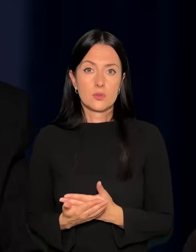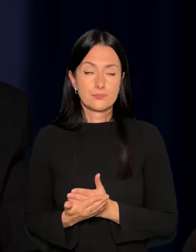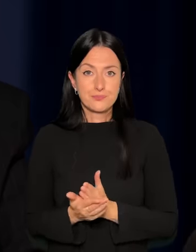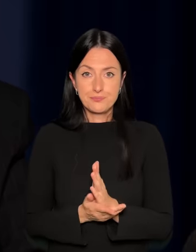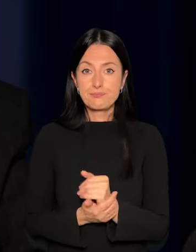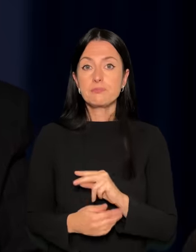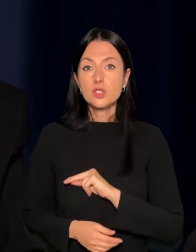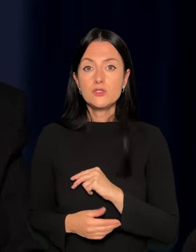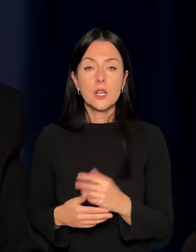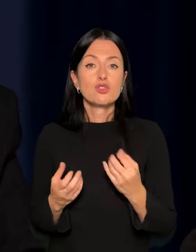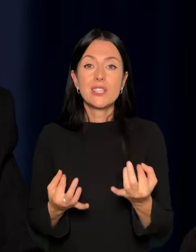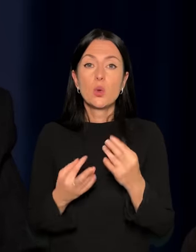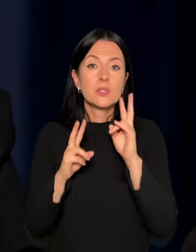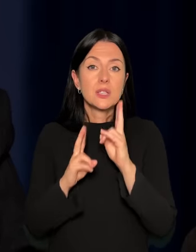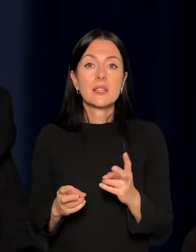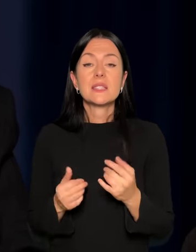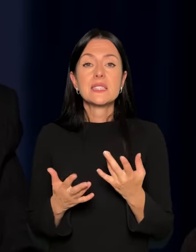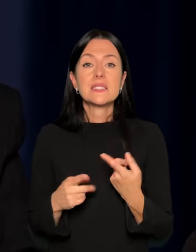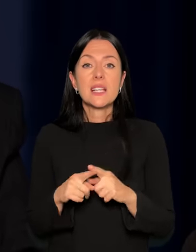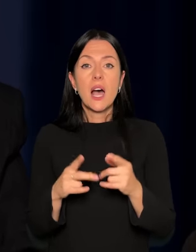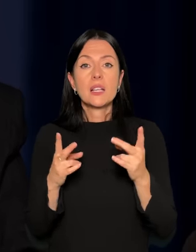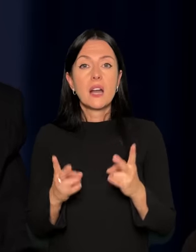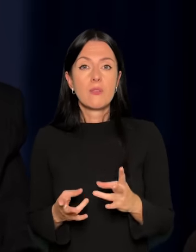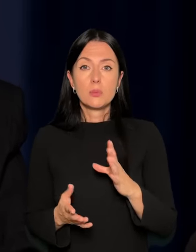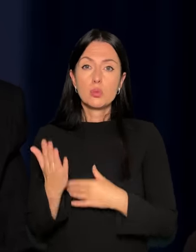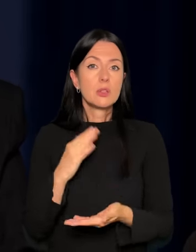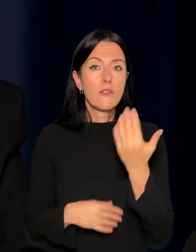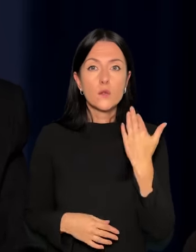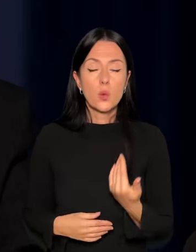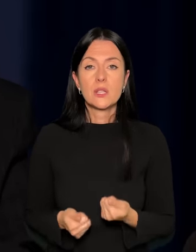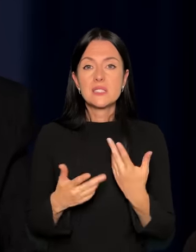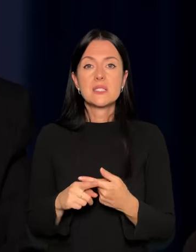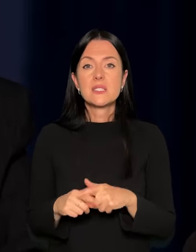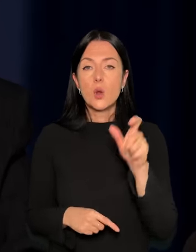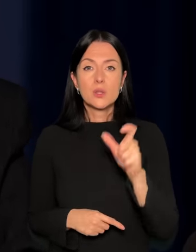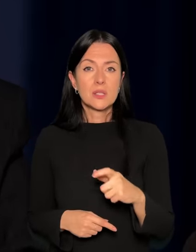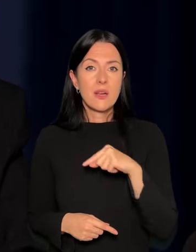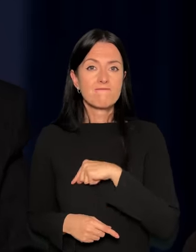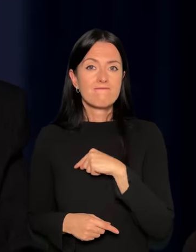We never know how severe this trauma is for a person, how much emotional turmoil they are going through.